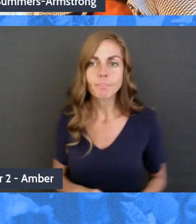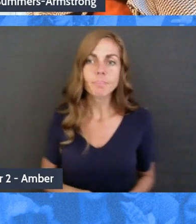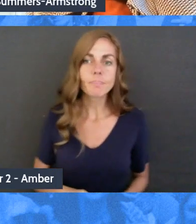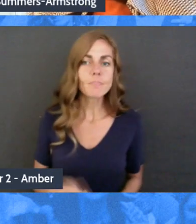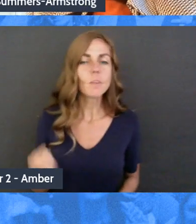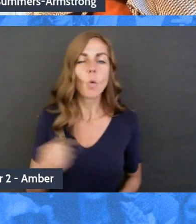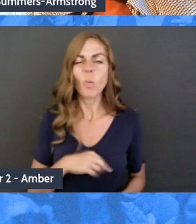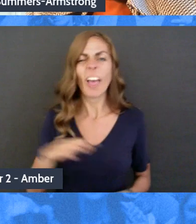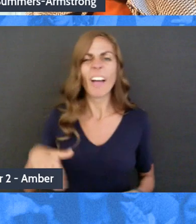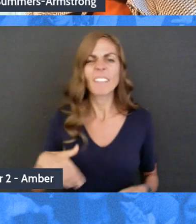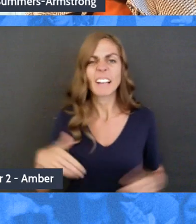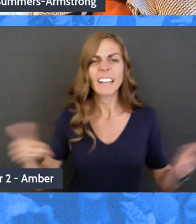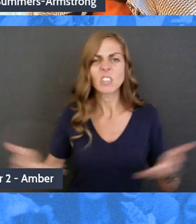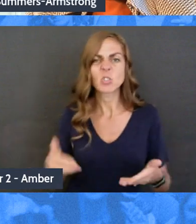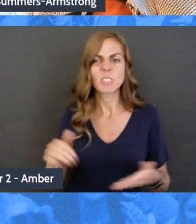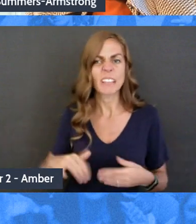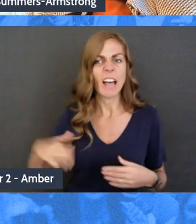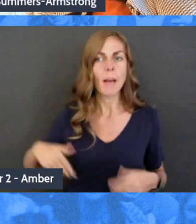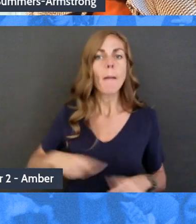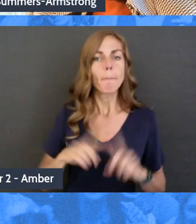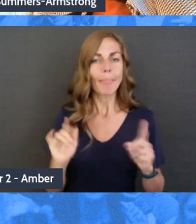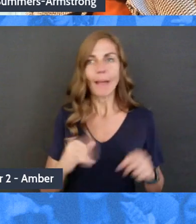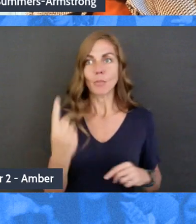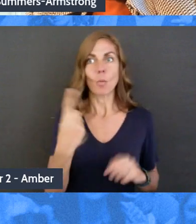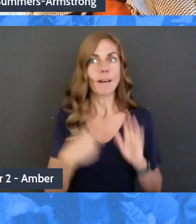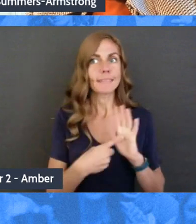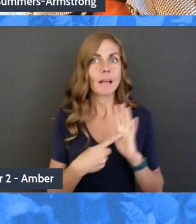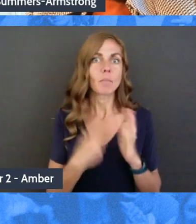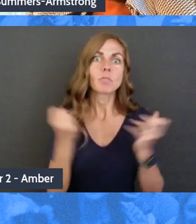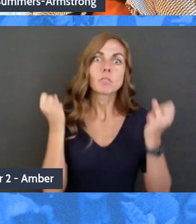but that's just one example. There's so many things that we need to do.